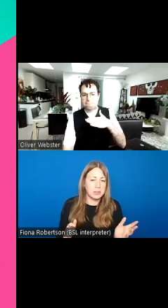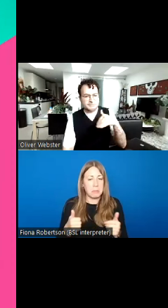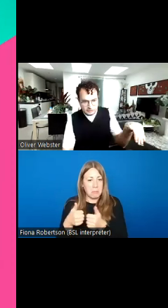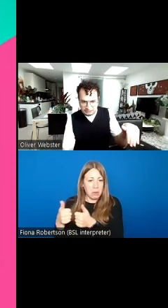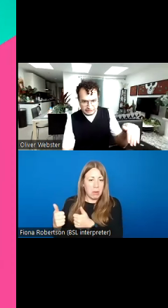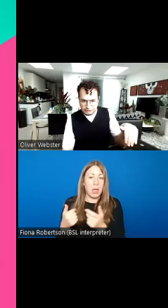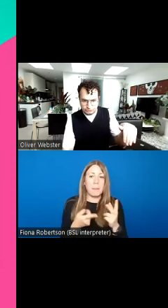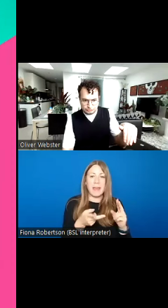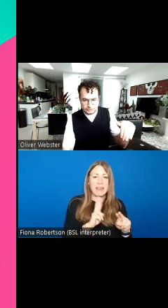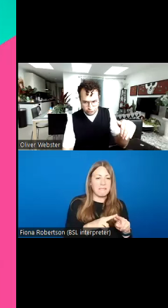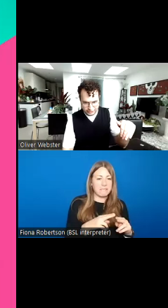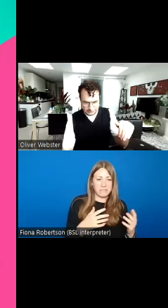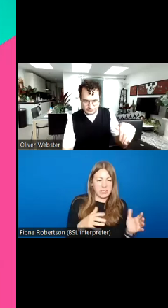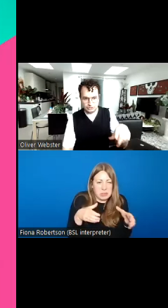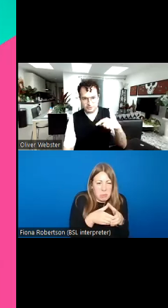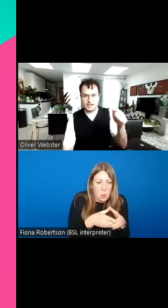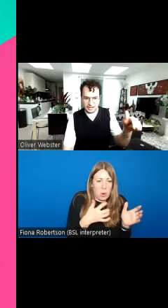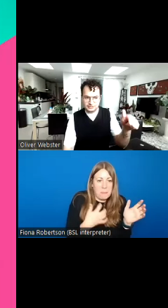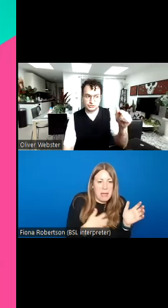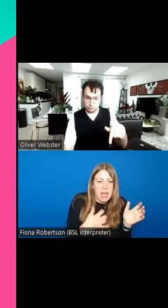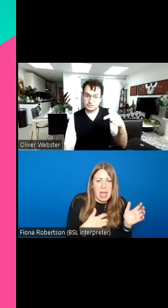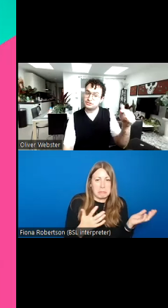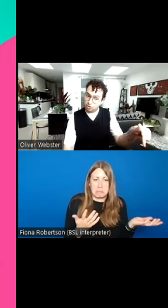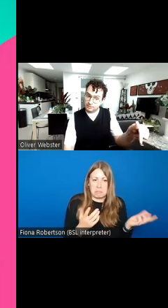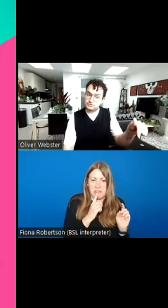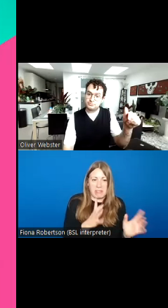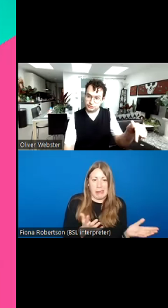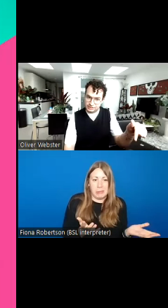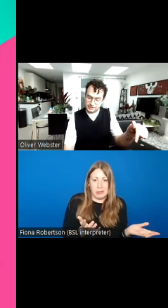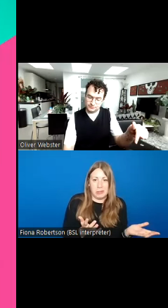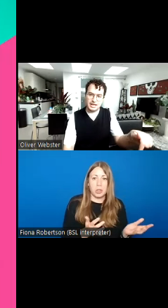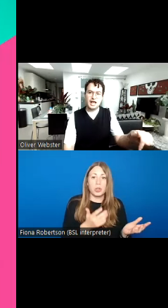people aren't going to know what the song is. In that case, you want to describe the music.